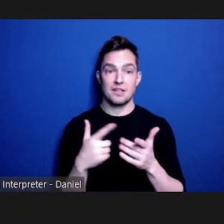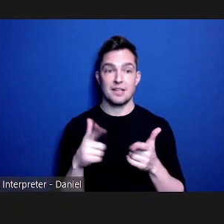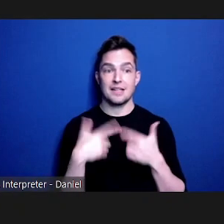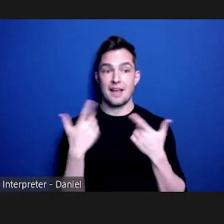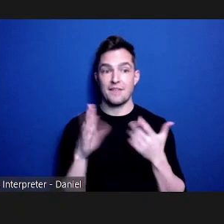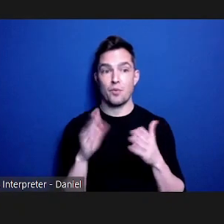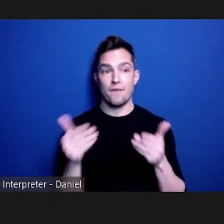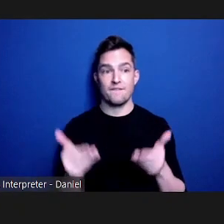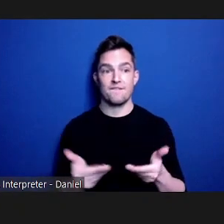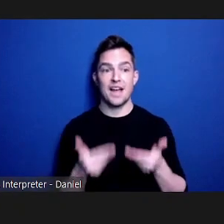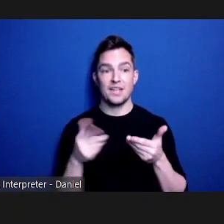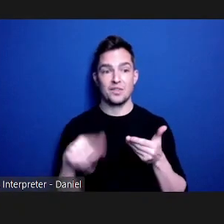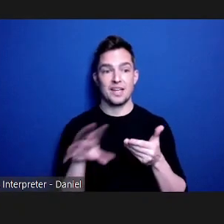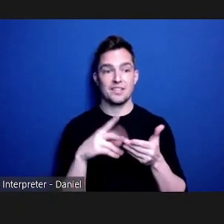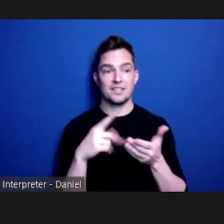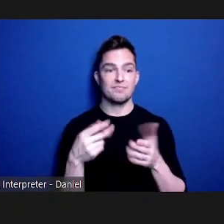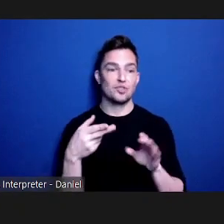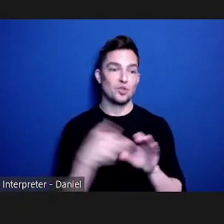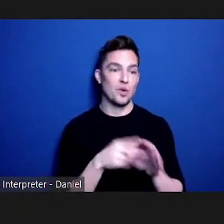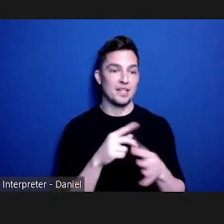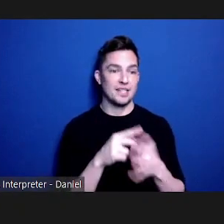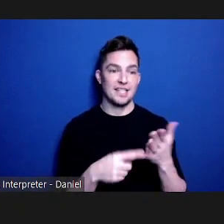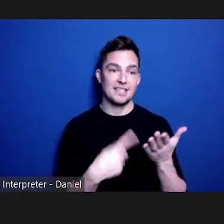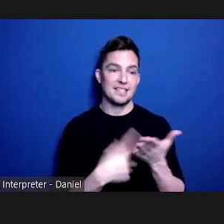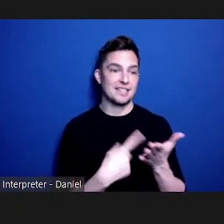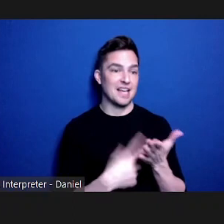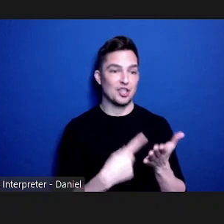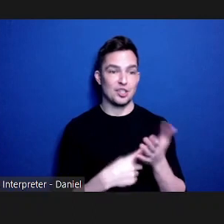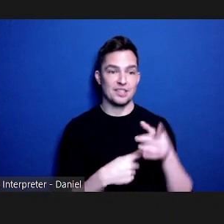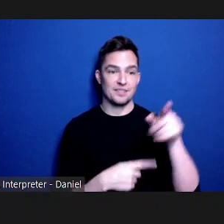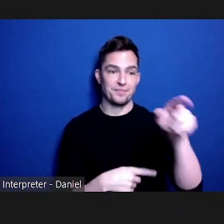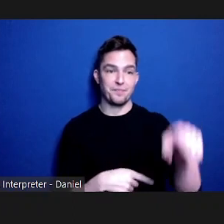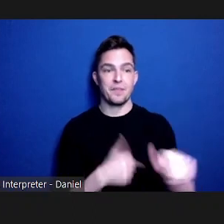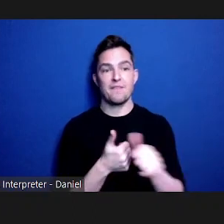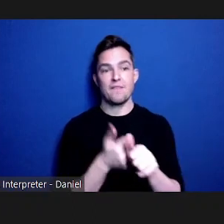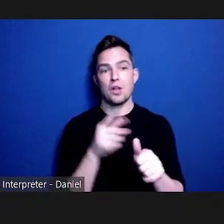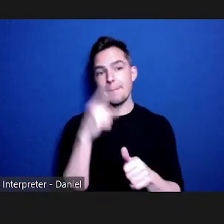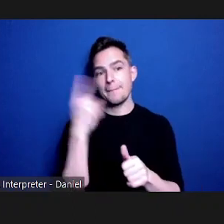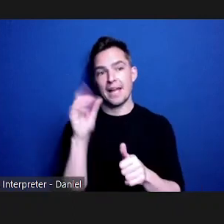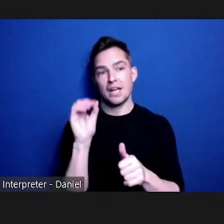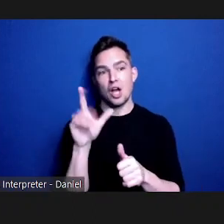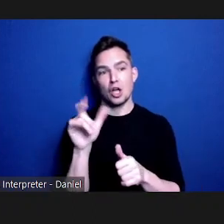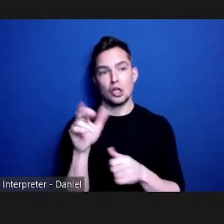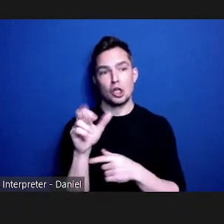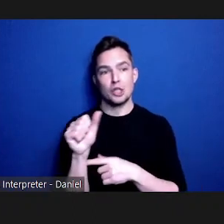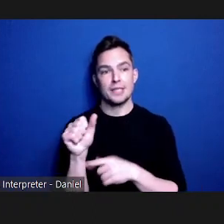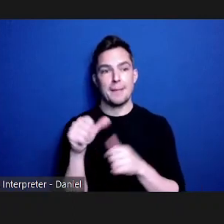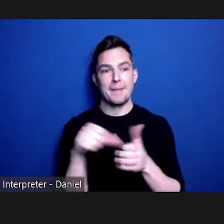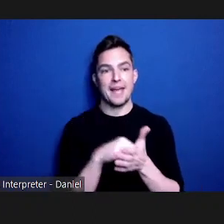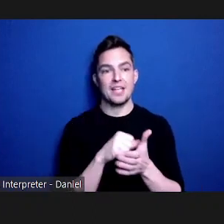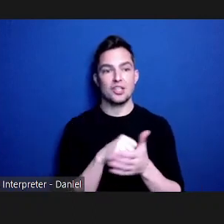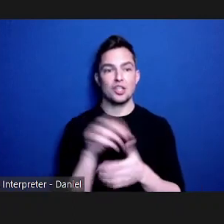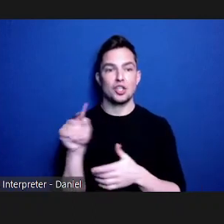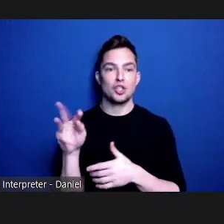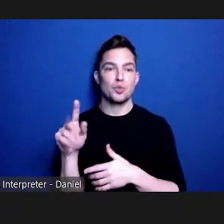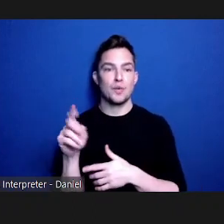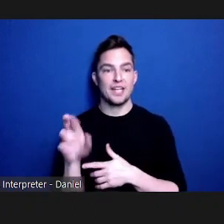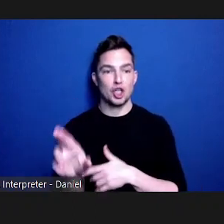to join those discussions and follow the Black Oculars page, as well as Twitter, and YouTube,